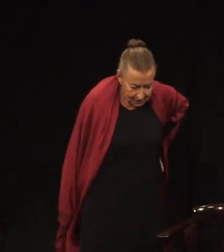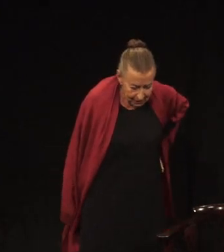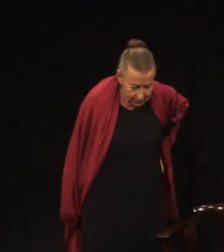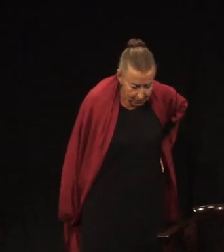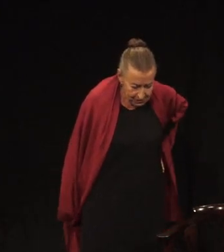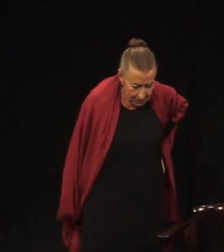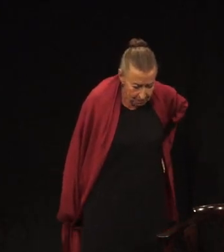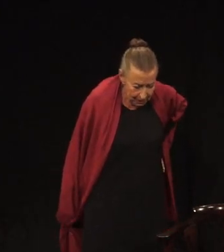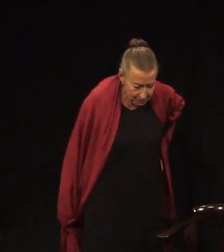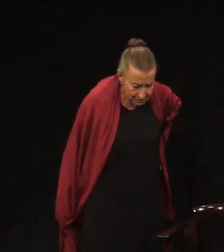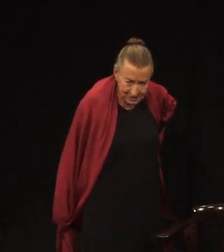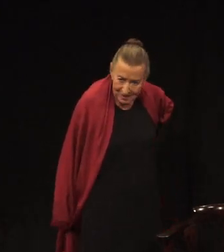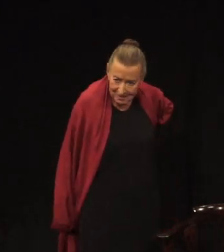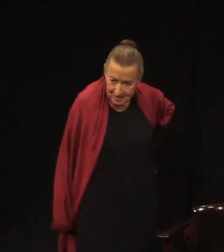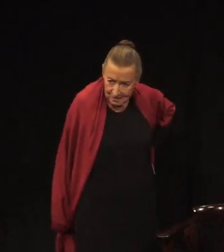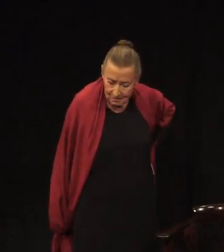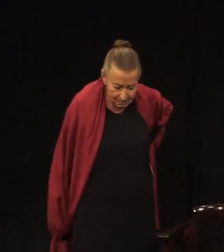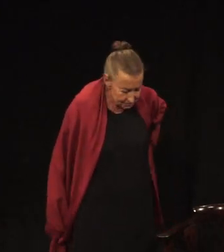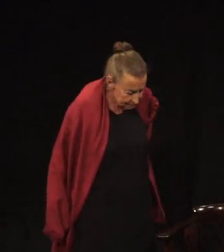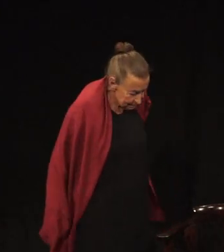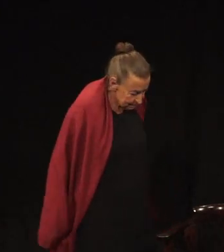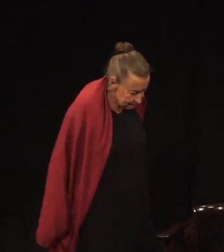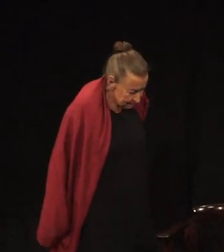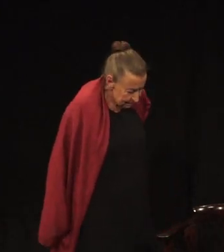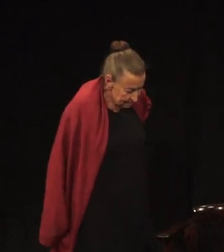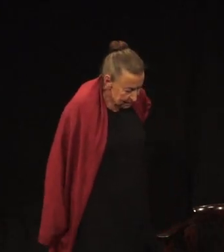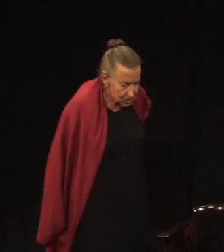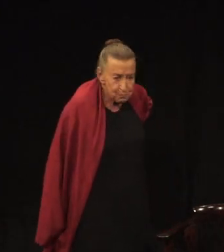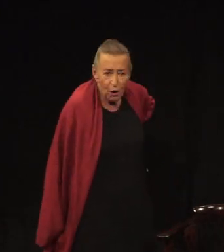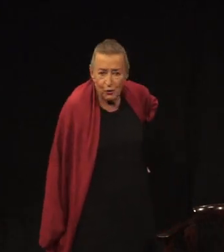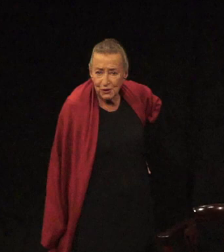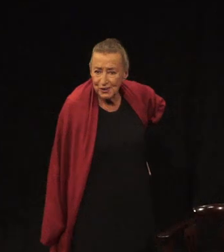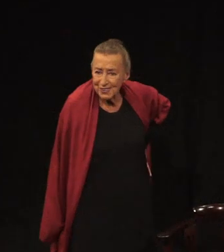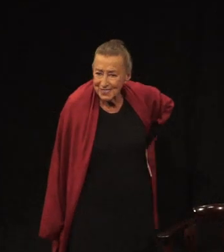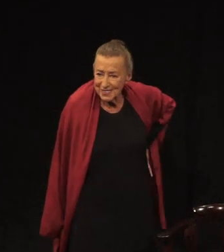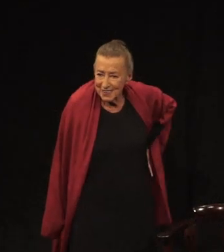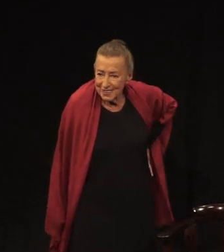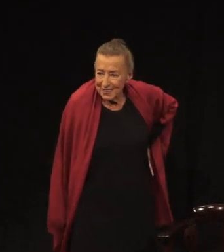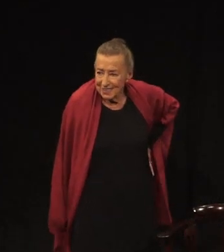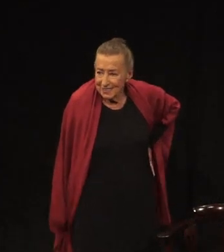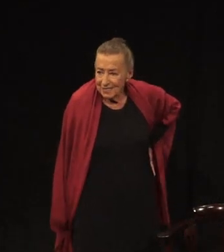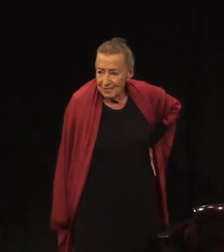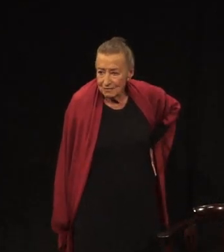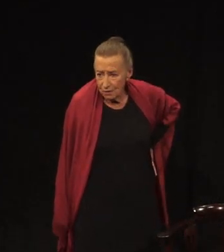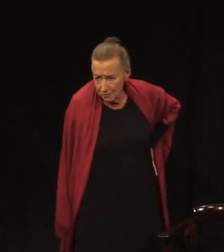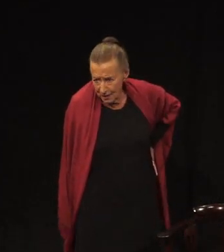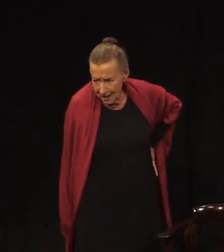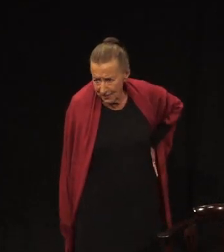Such were the sports and squabbles